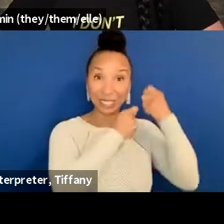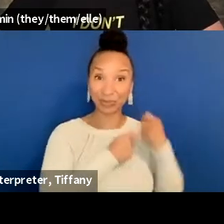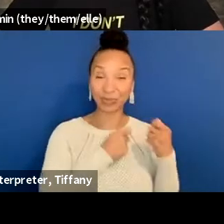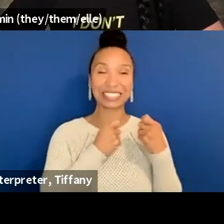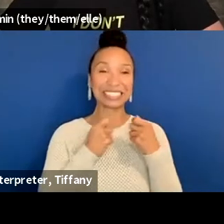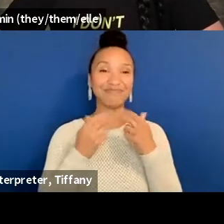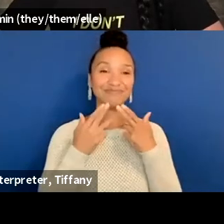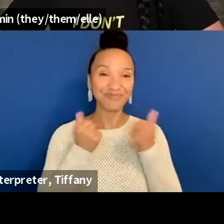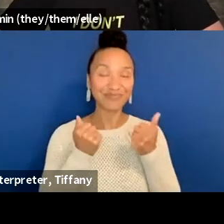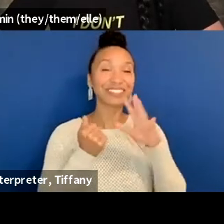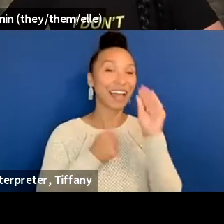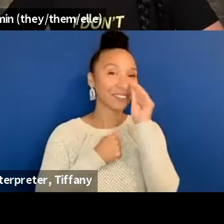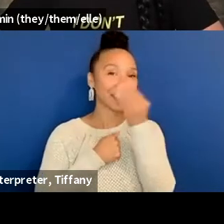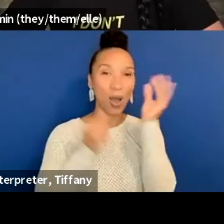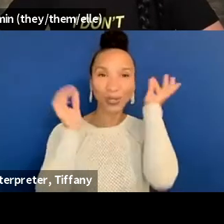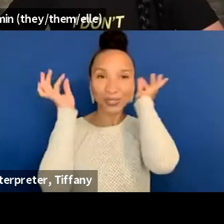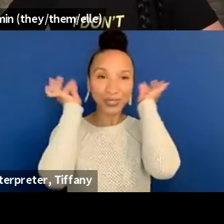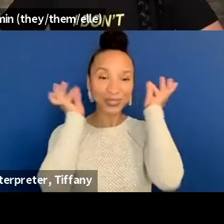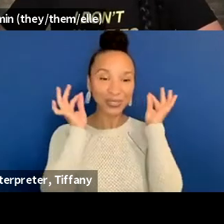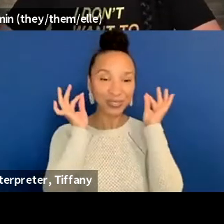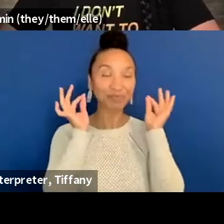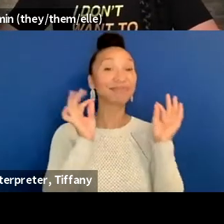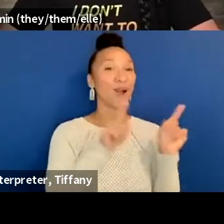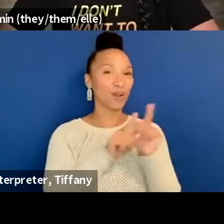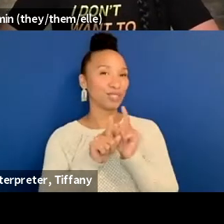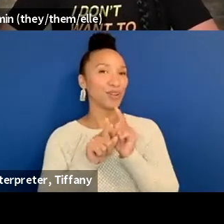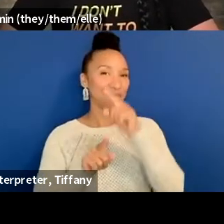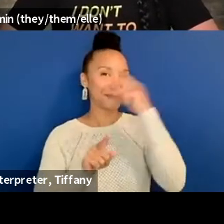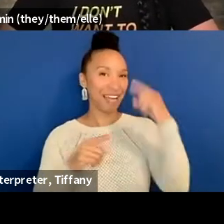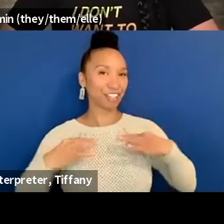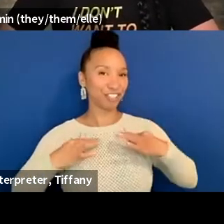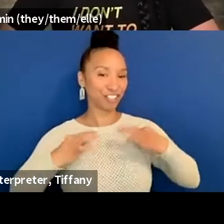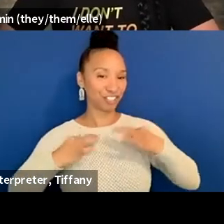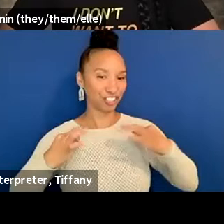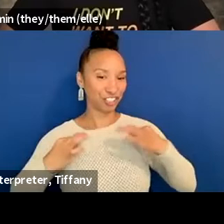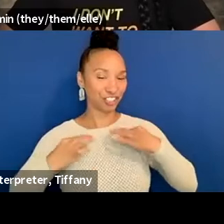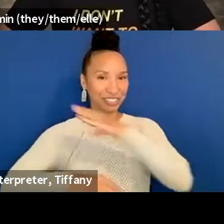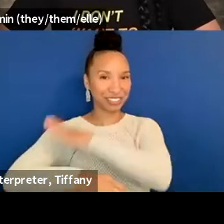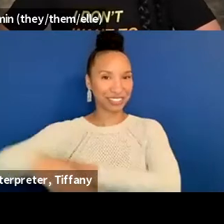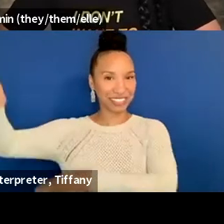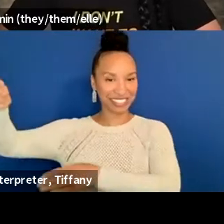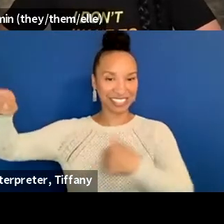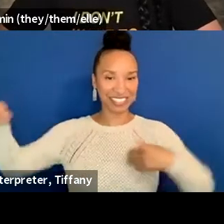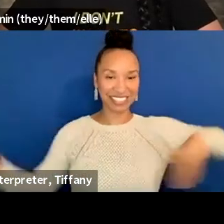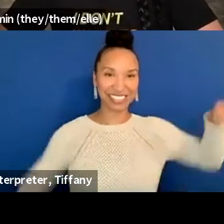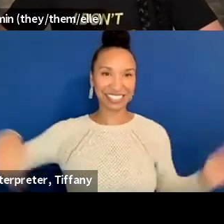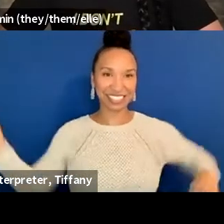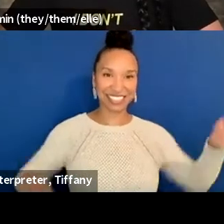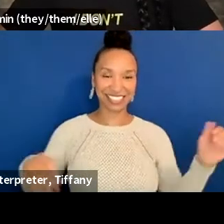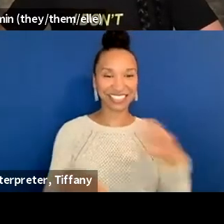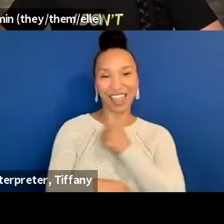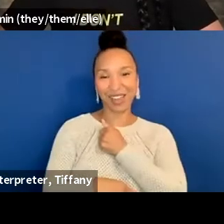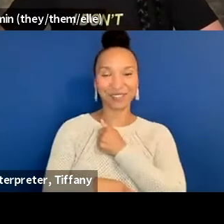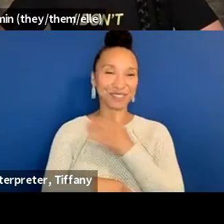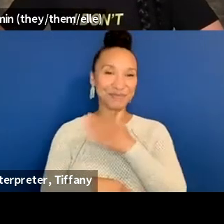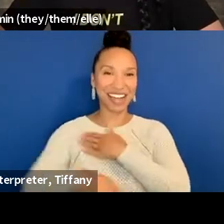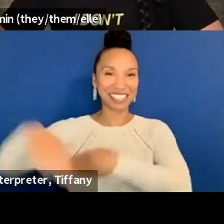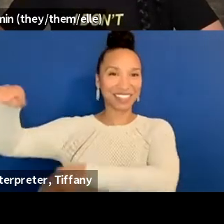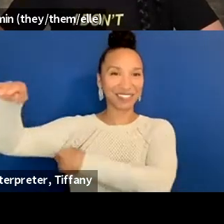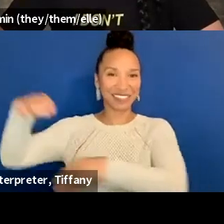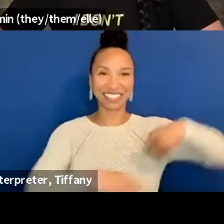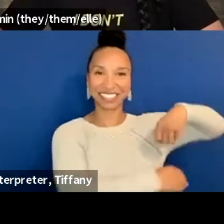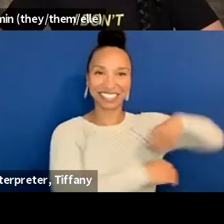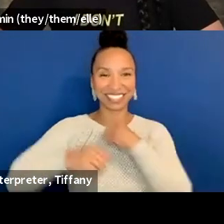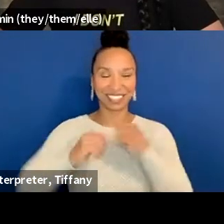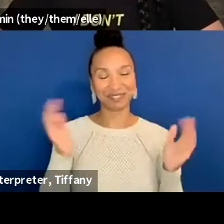Leah (she/her): And the xen i'll bet Thank you so much for your words Ben it feels funny because I feel like we're having a personal conversation but there's other people invited, which is also create.